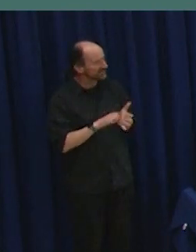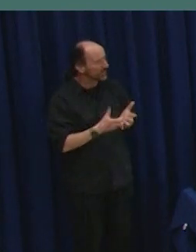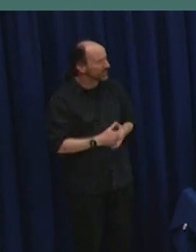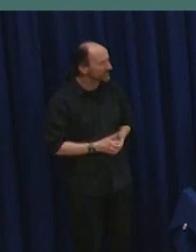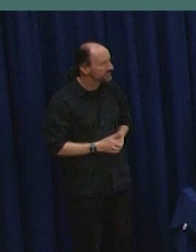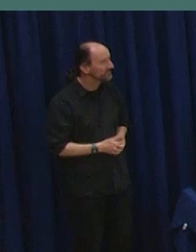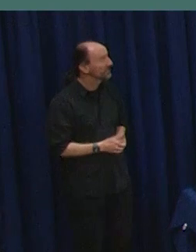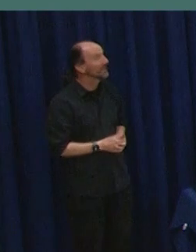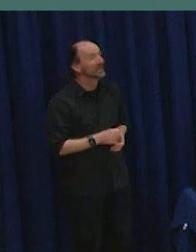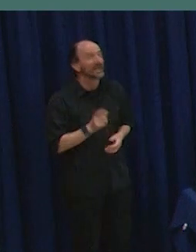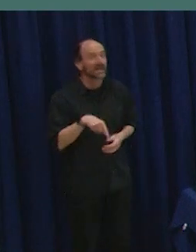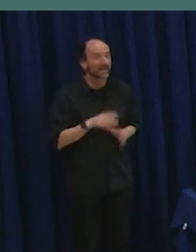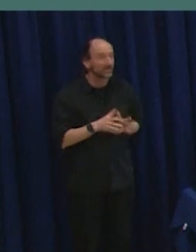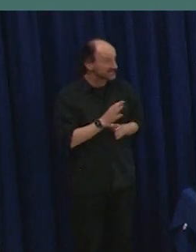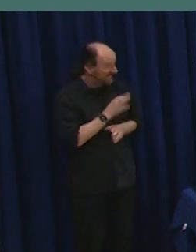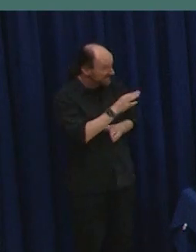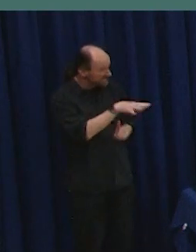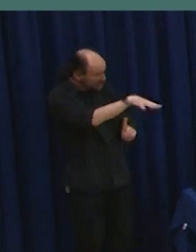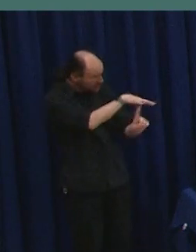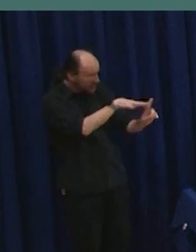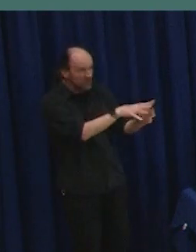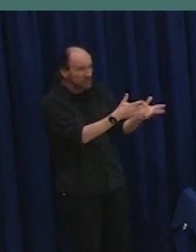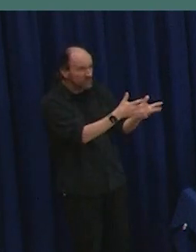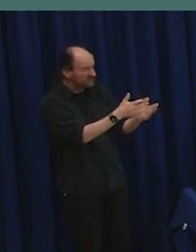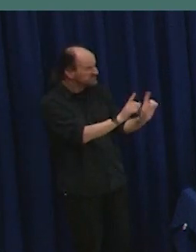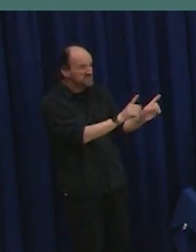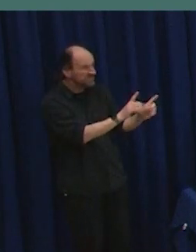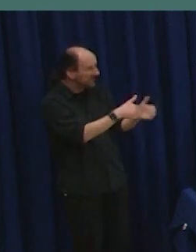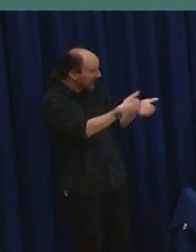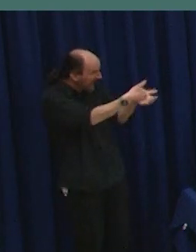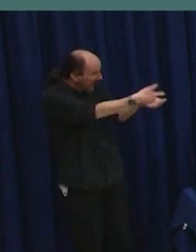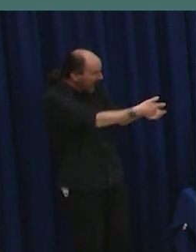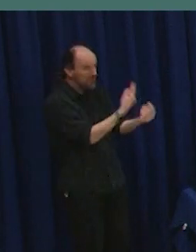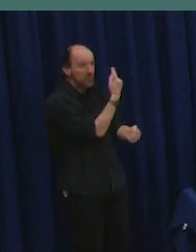the social circumstances, what support is there, actually, who helps, okay, my wife's brilliant